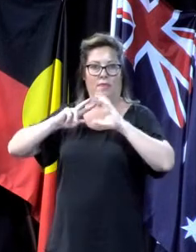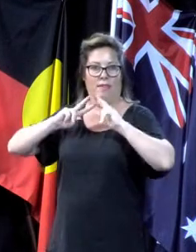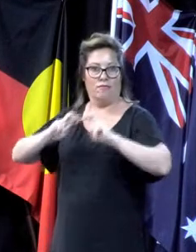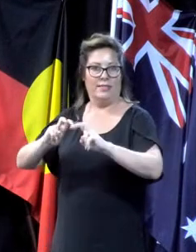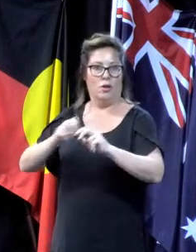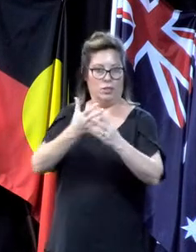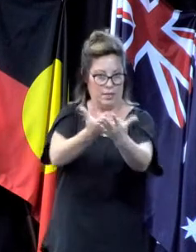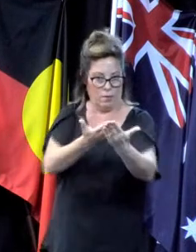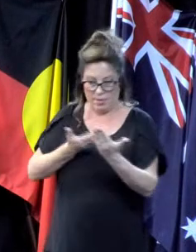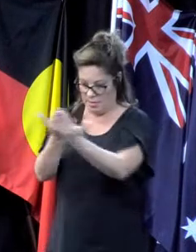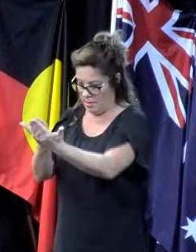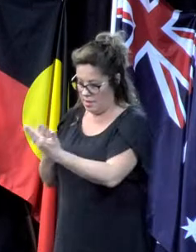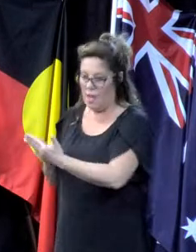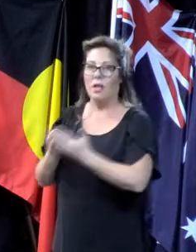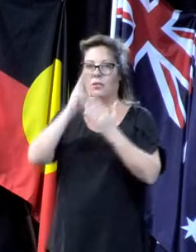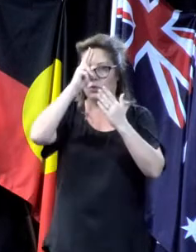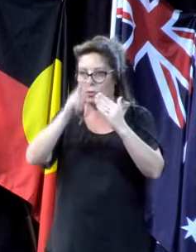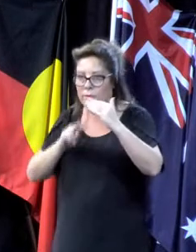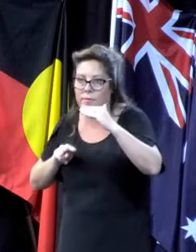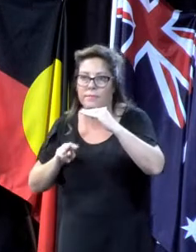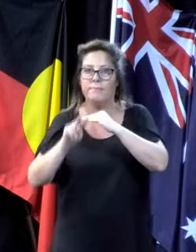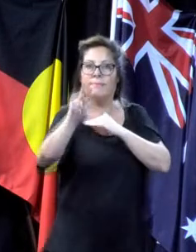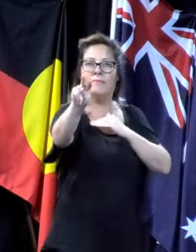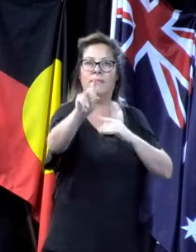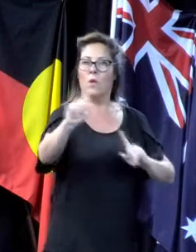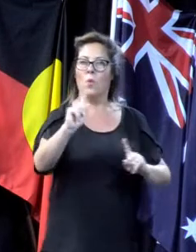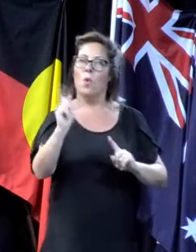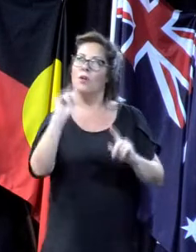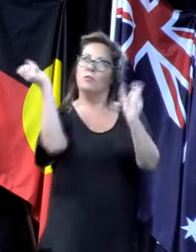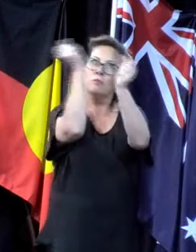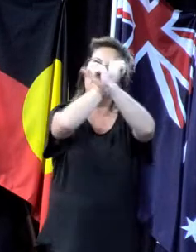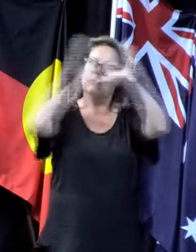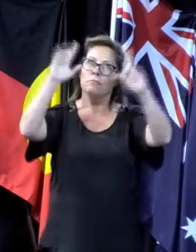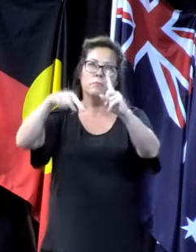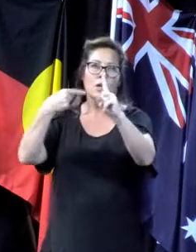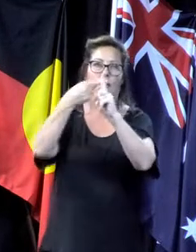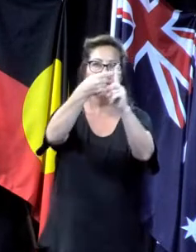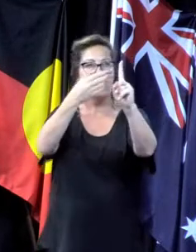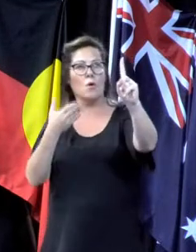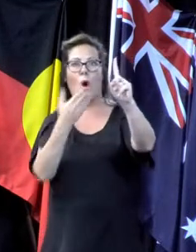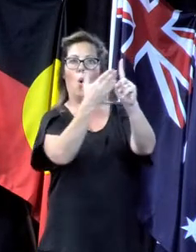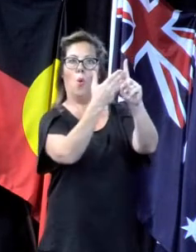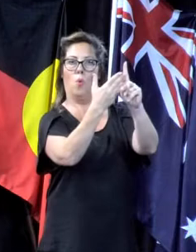and to imagine more beyond what we wanted and shift away from segregated classes.